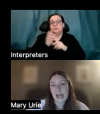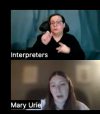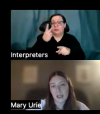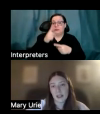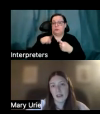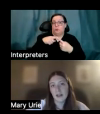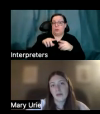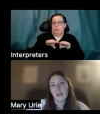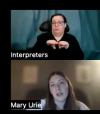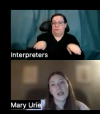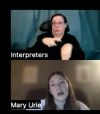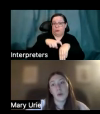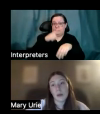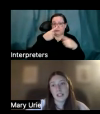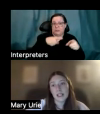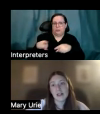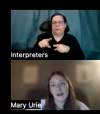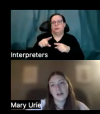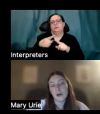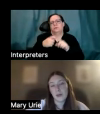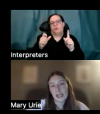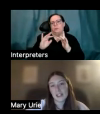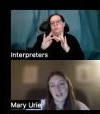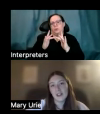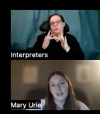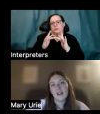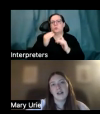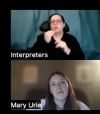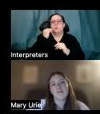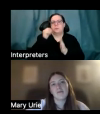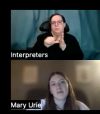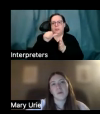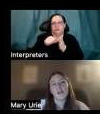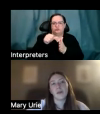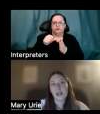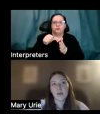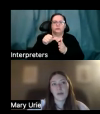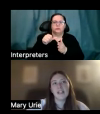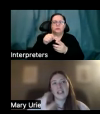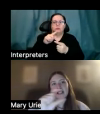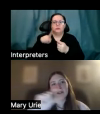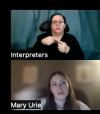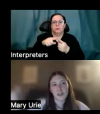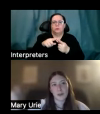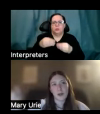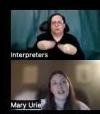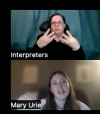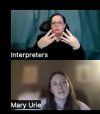happening by going on the website on the homepage. When you bring up the page, it has a little search bar. And then if